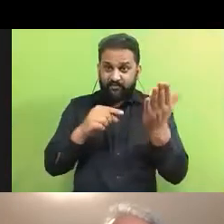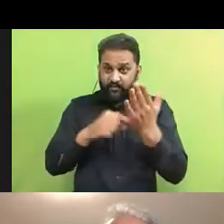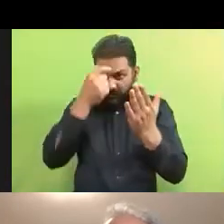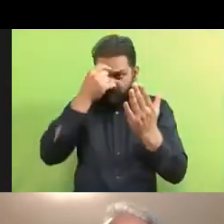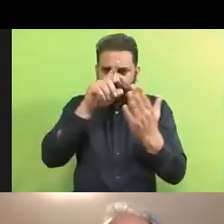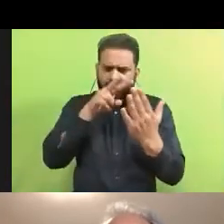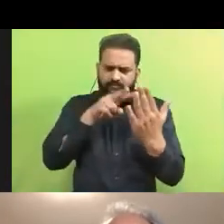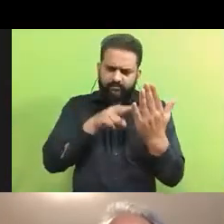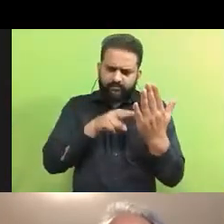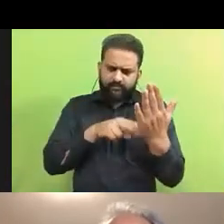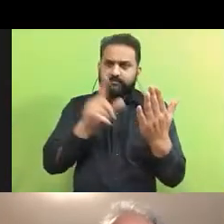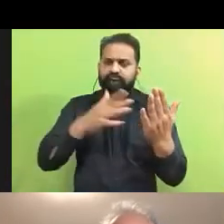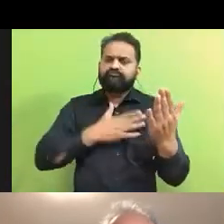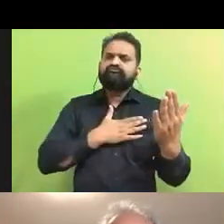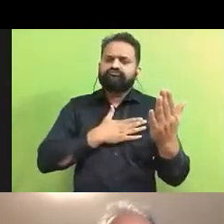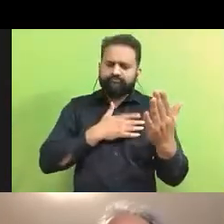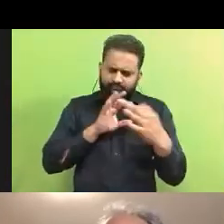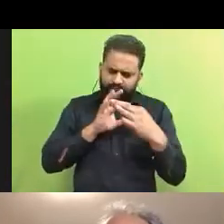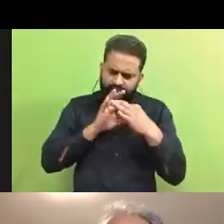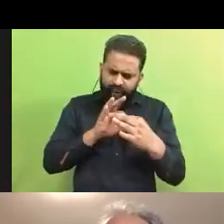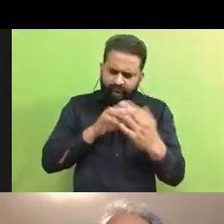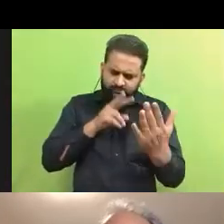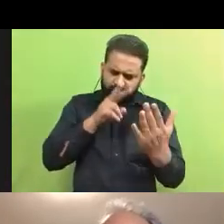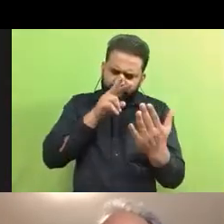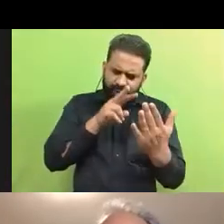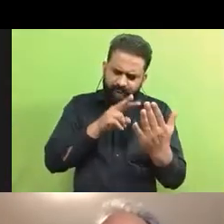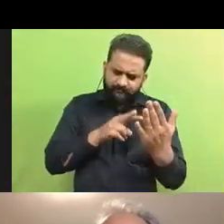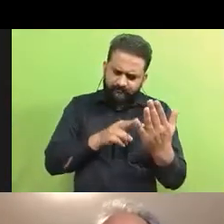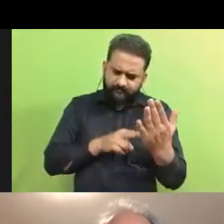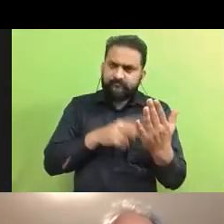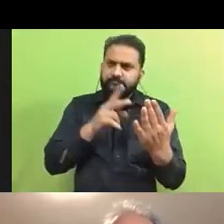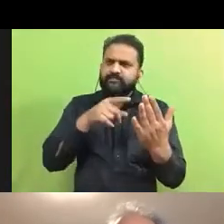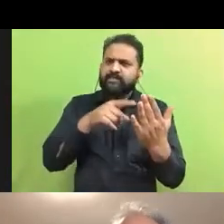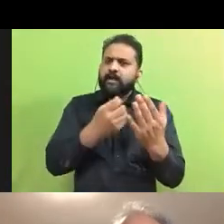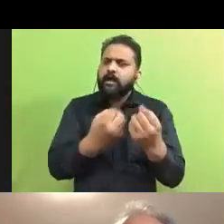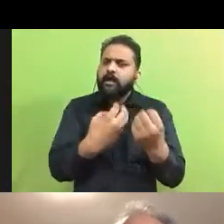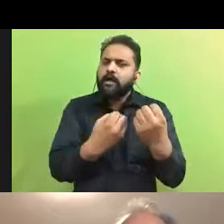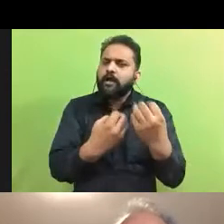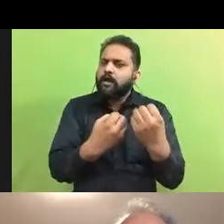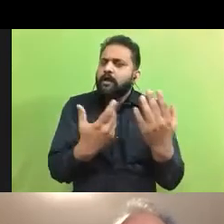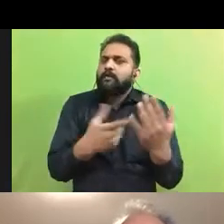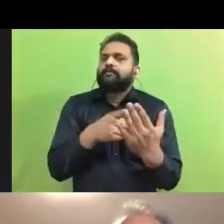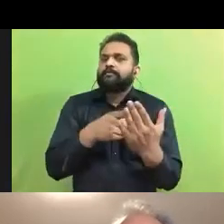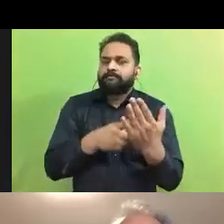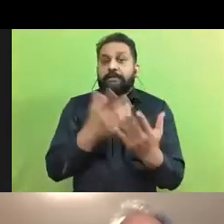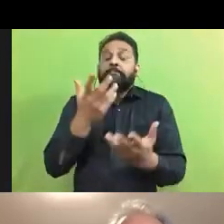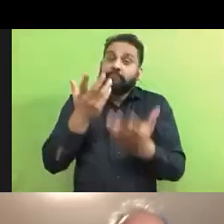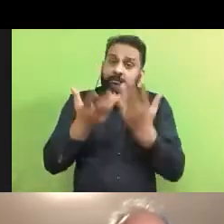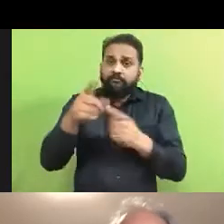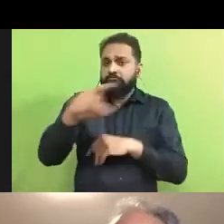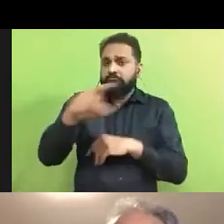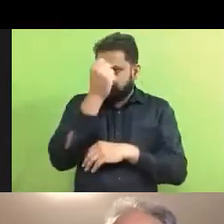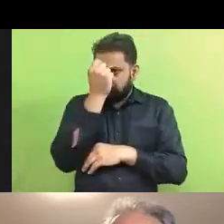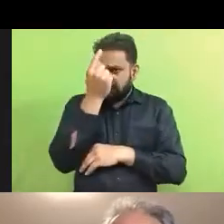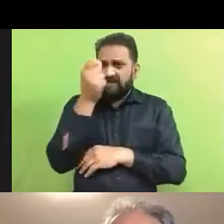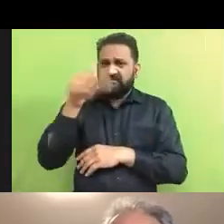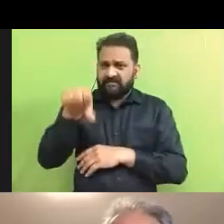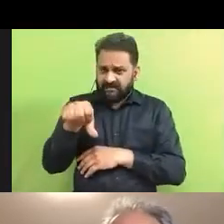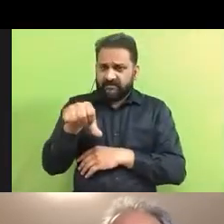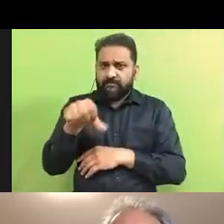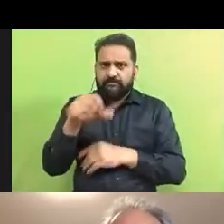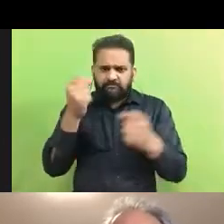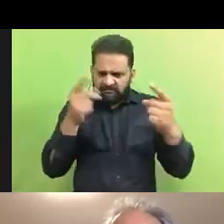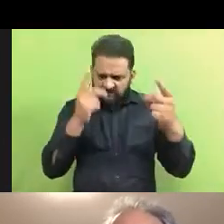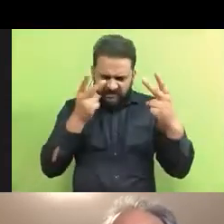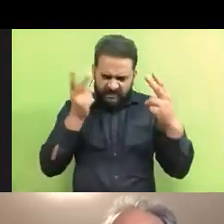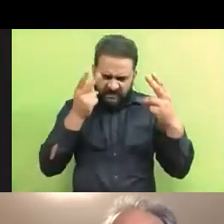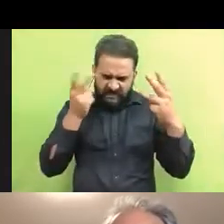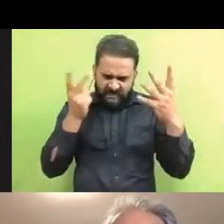your heart just read it what it comes you may not understand several things you may not understand